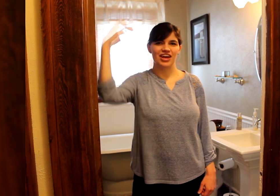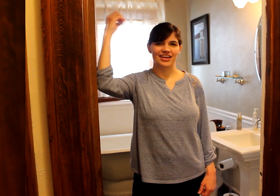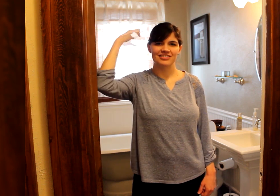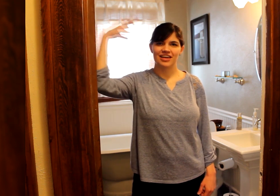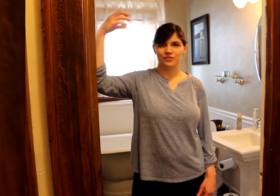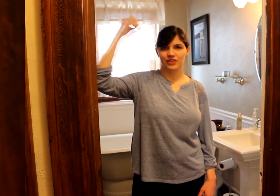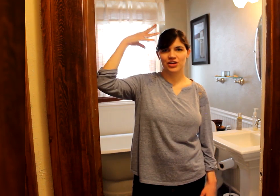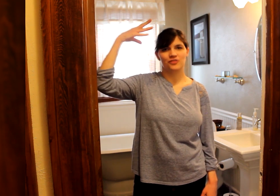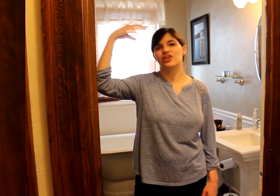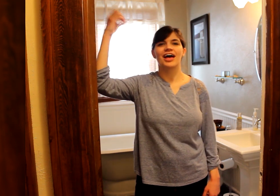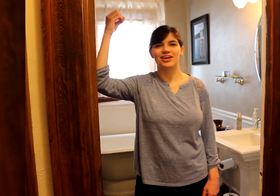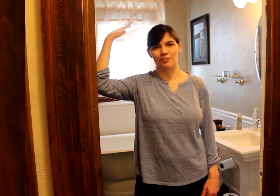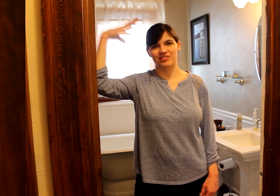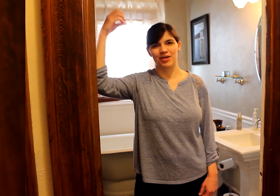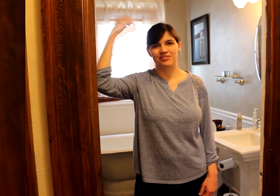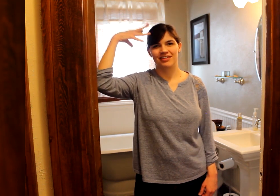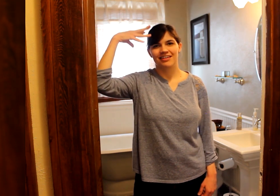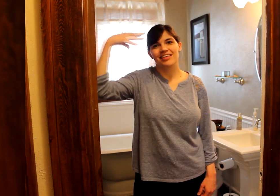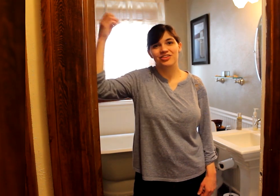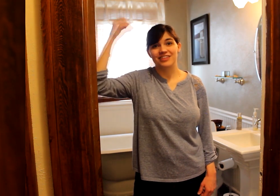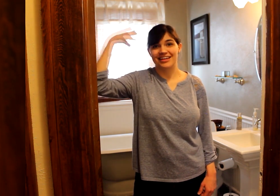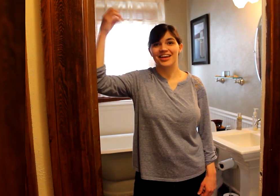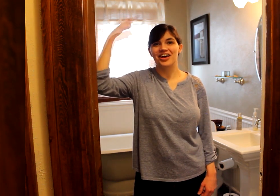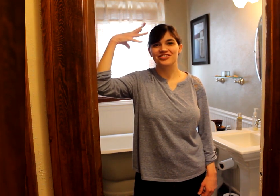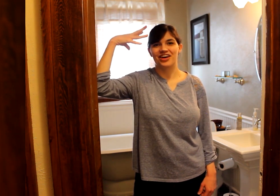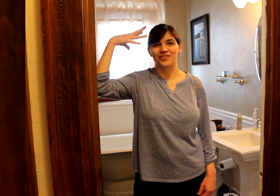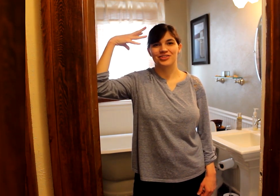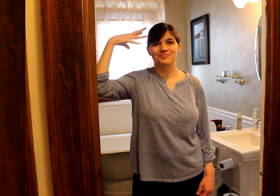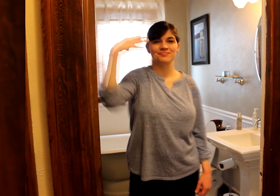your hand and flick it over your head a couple times like you're taking a shower.